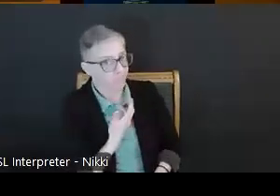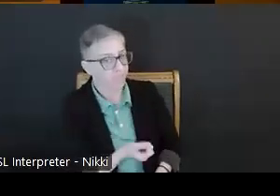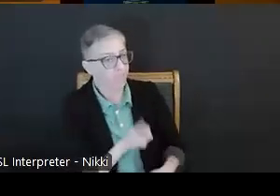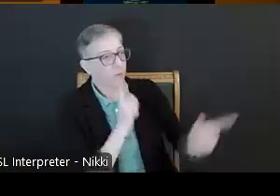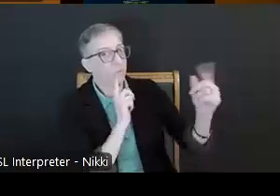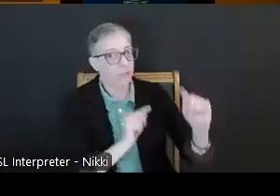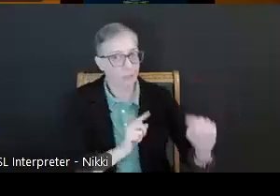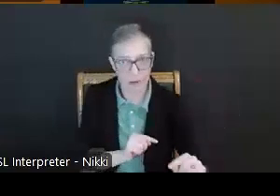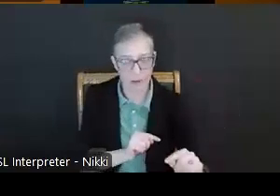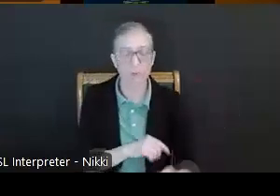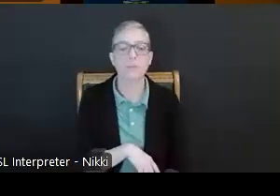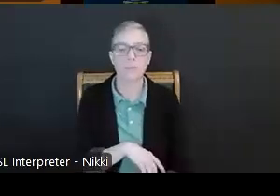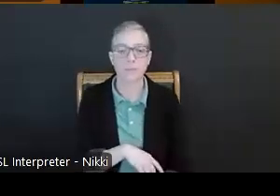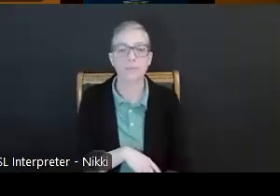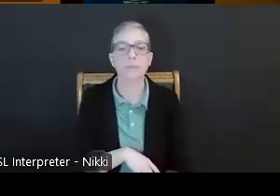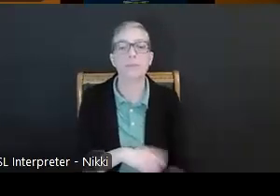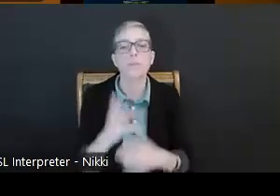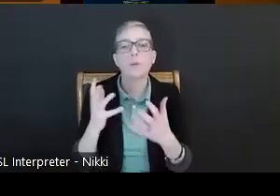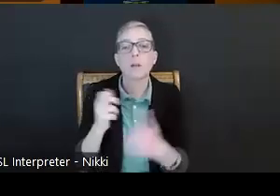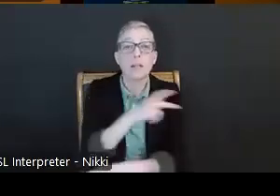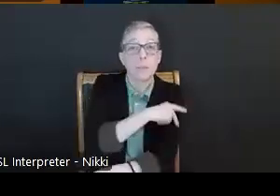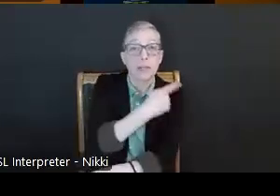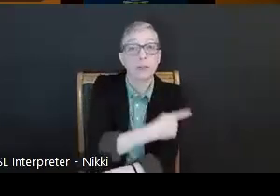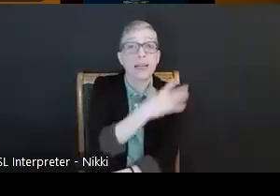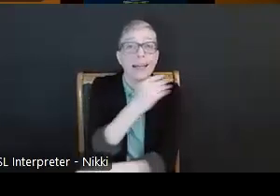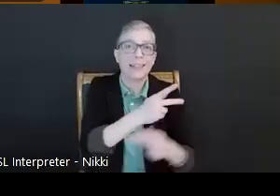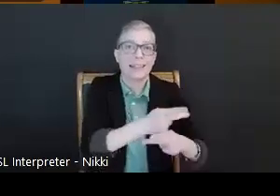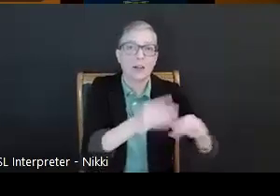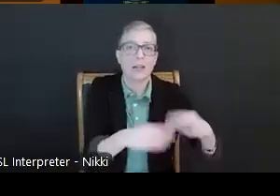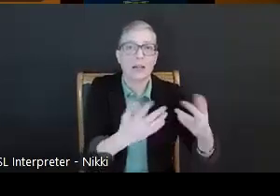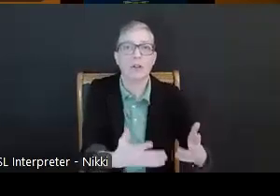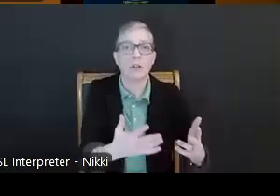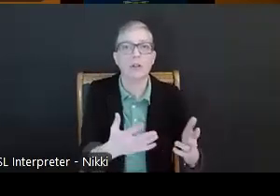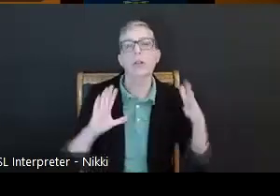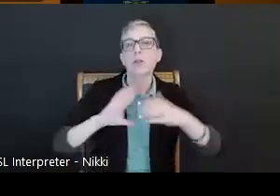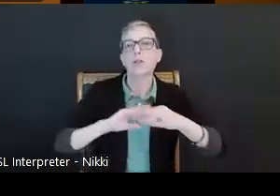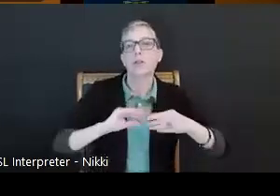and caregiver to share what stood out not just for themselves but from what the caregiver sh uh